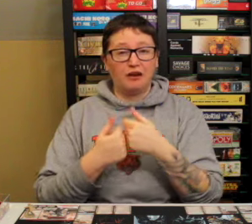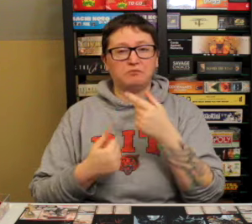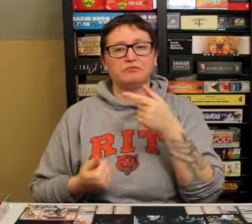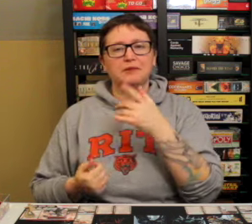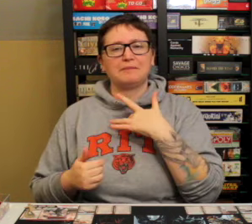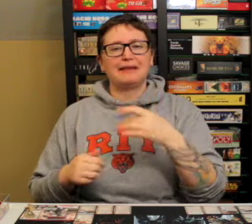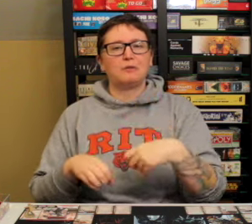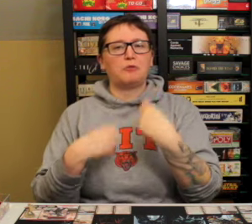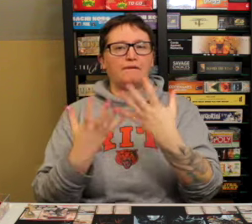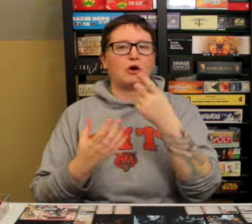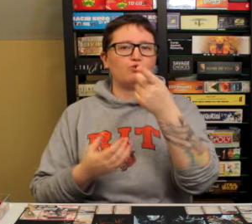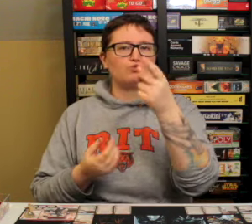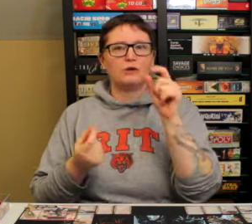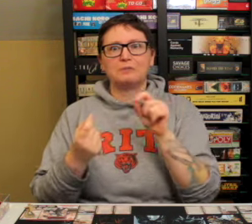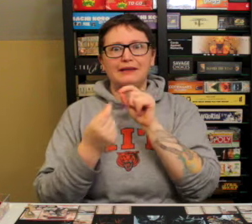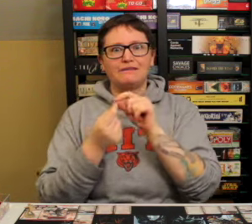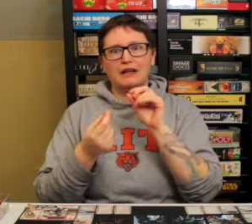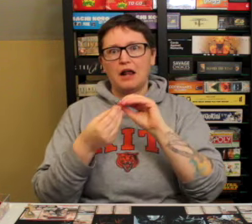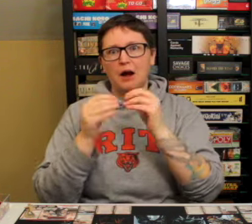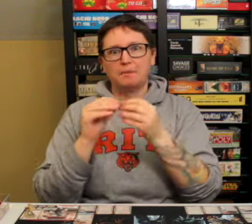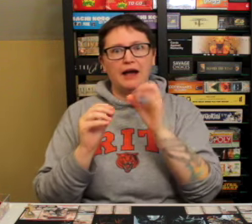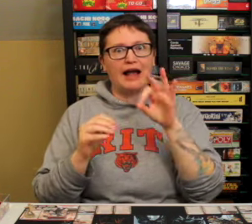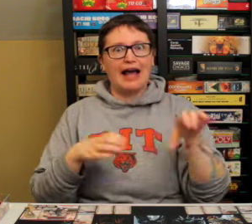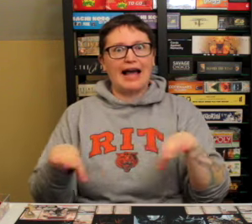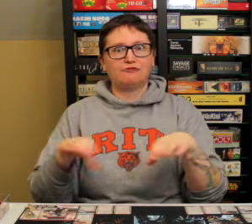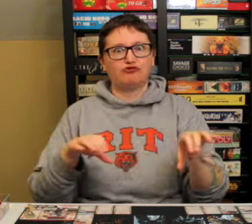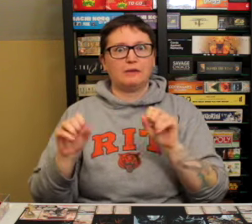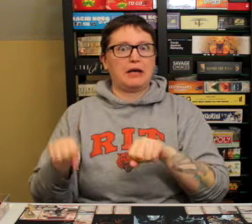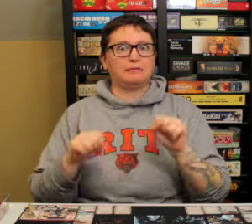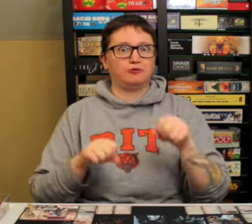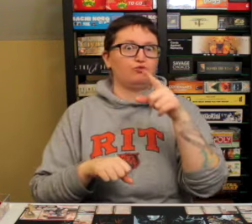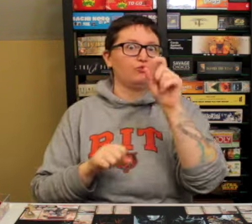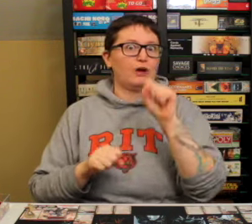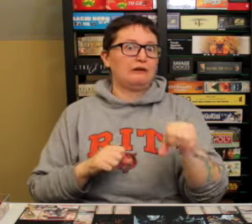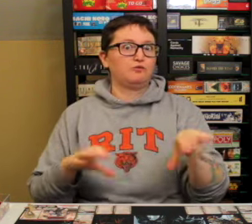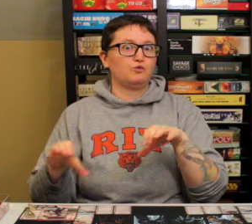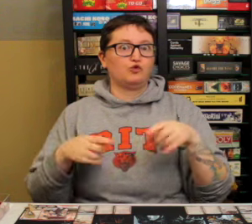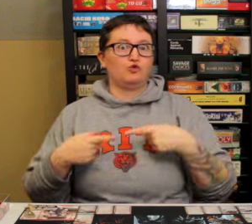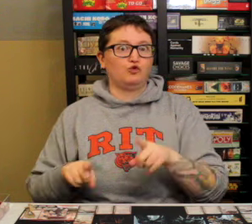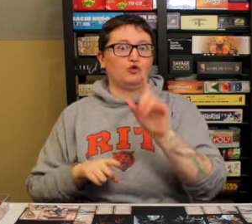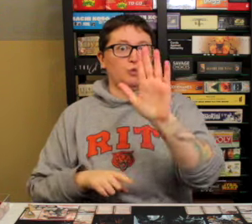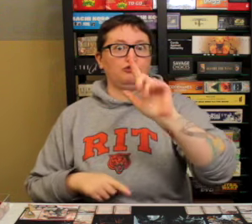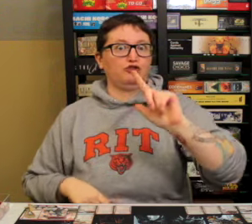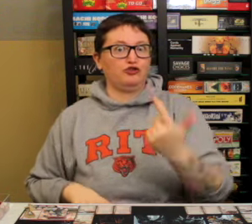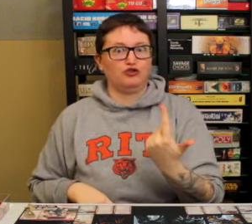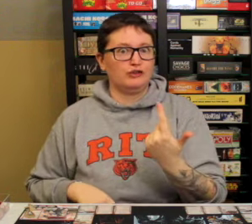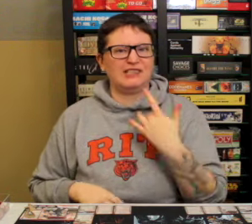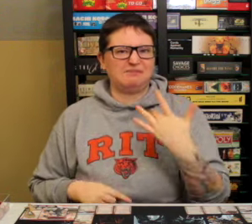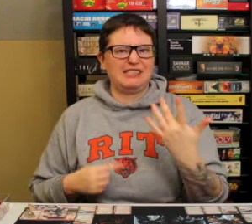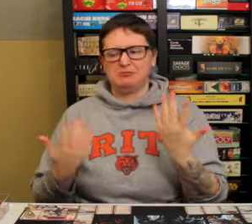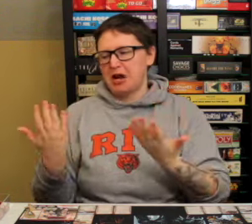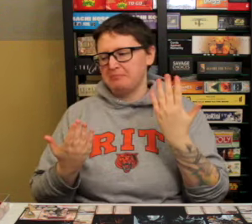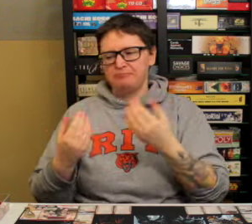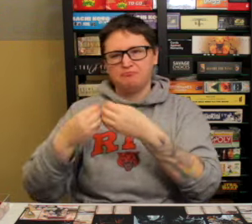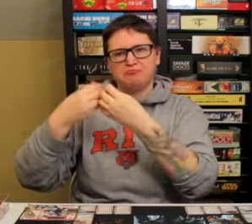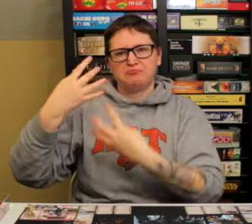is within the game you want to provide a specific number of actions, of things that you could do during your turn.